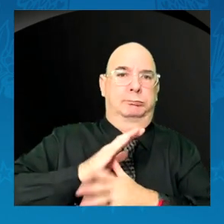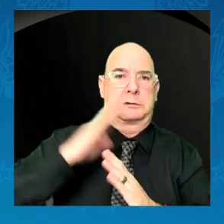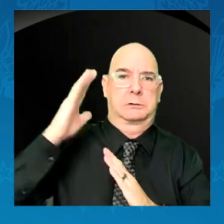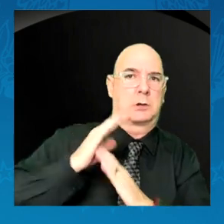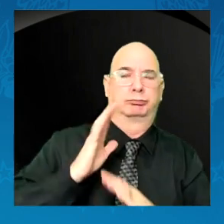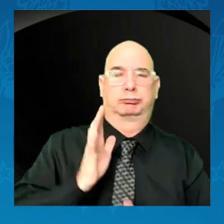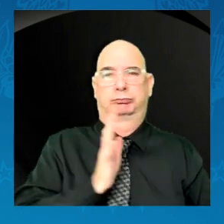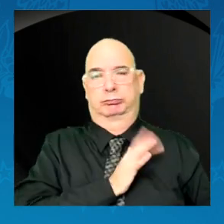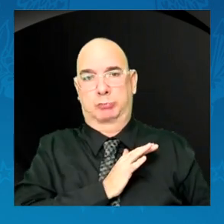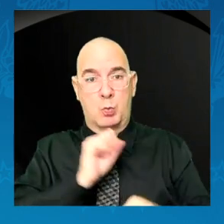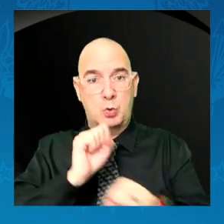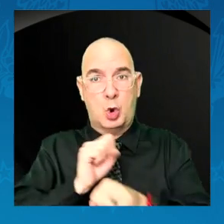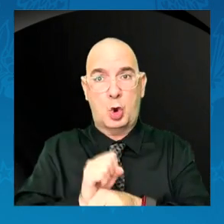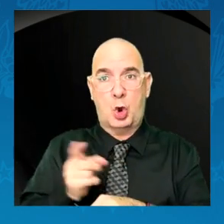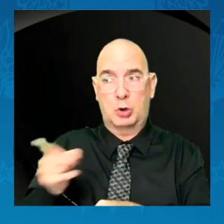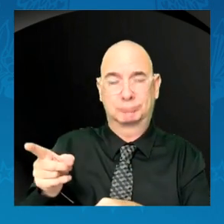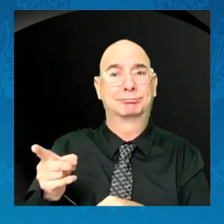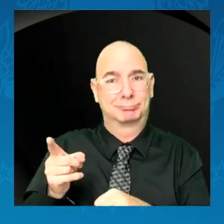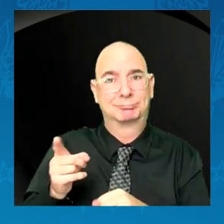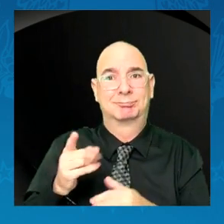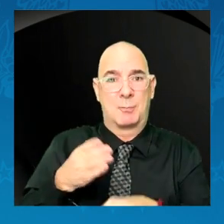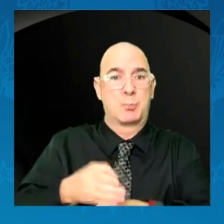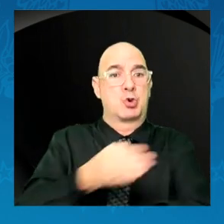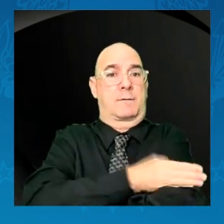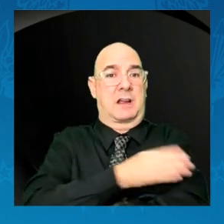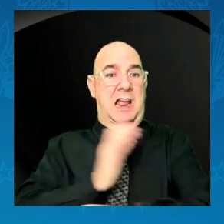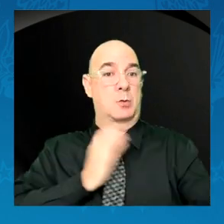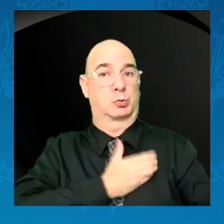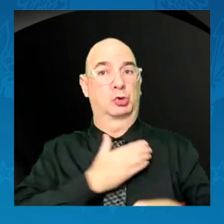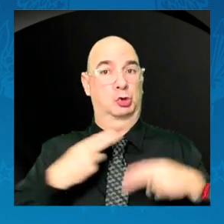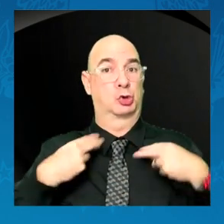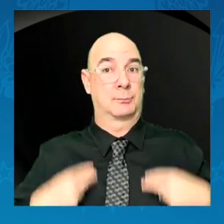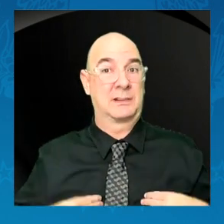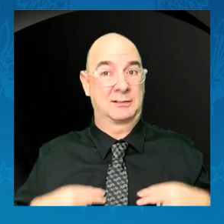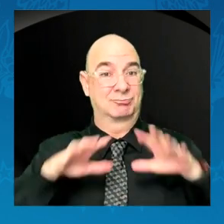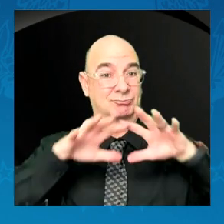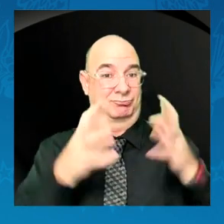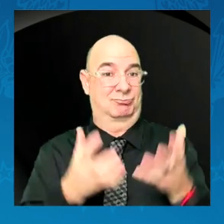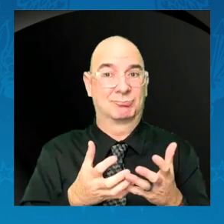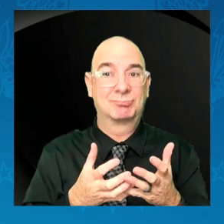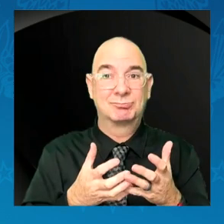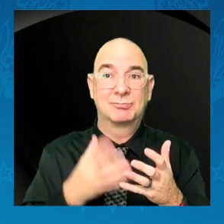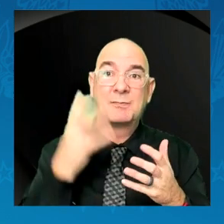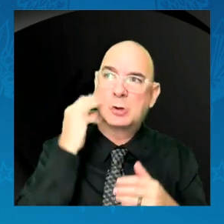So with that, I'm going to ask our director of the National Intelligence, Avril Haines,